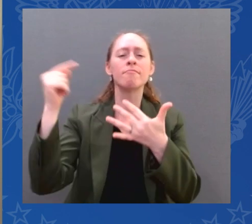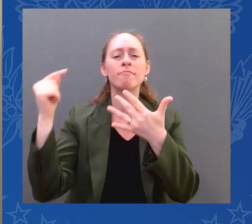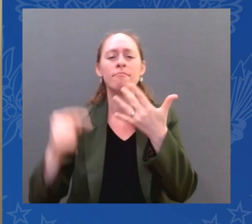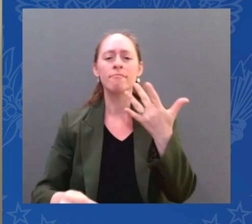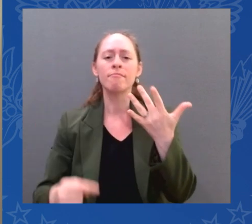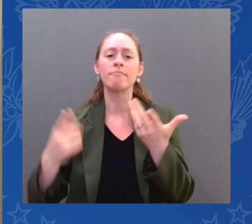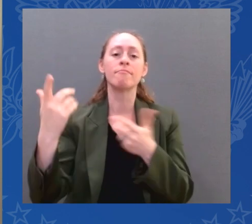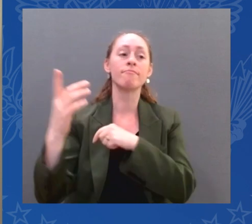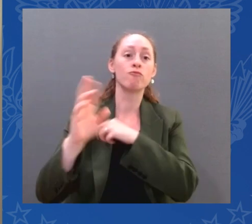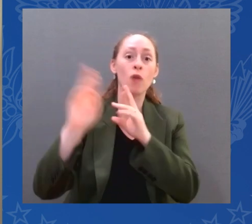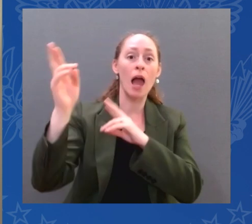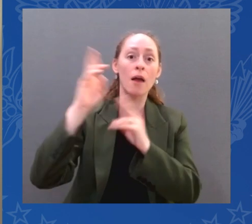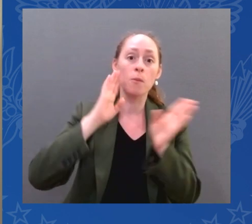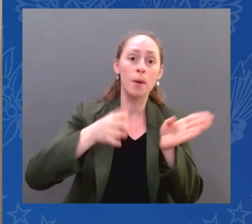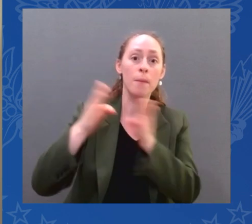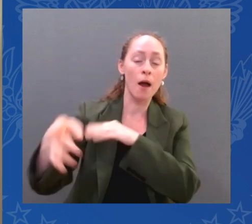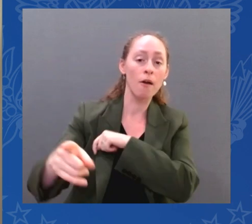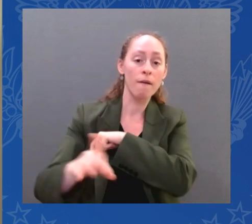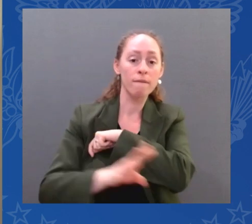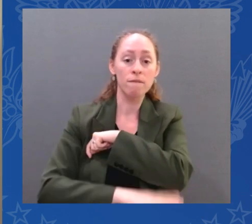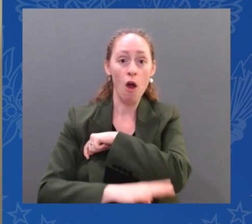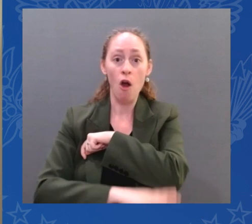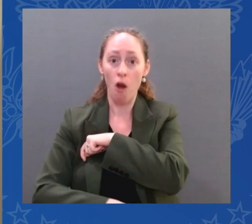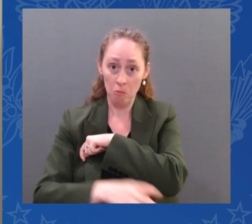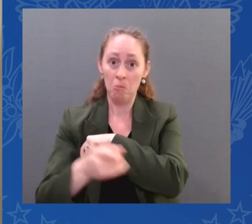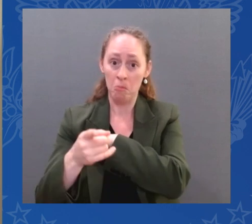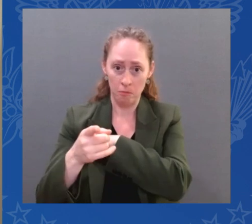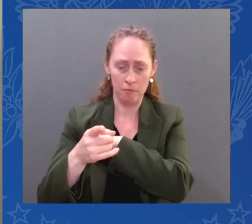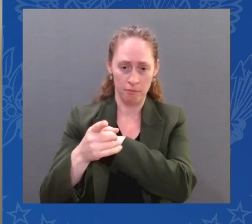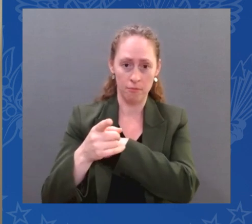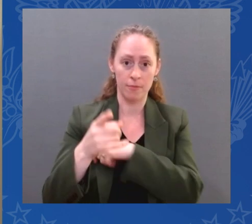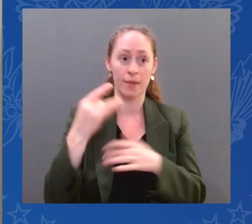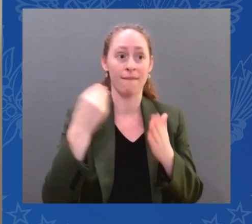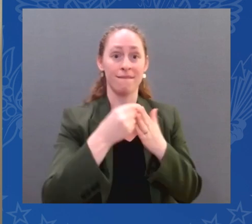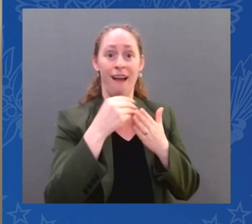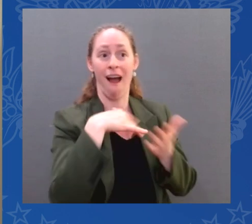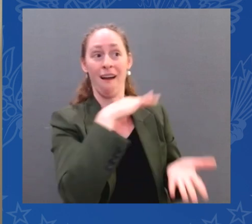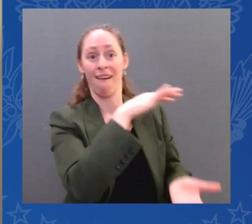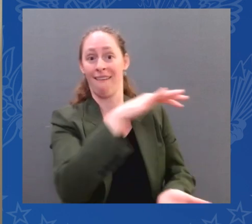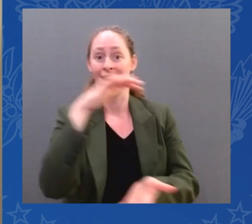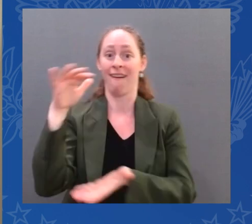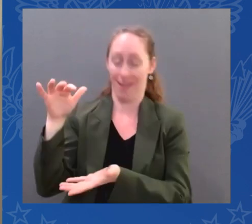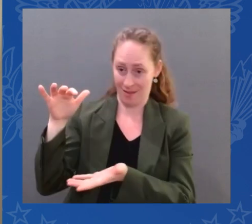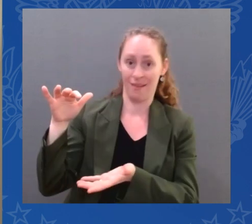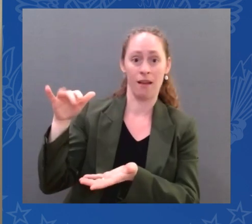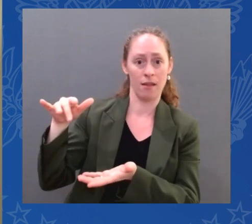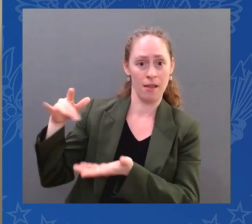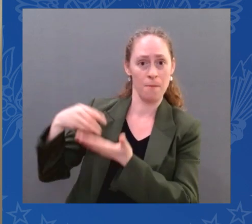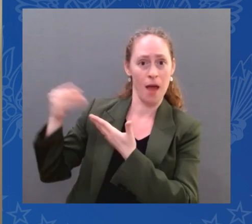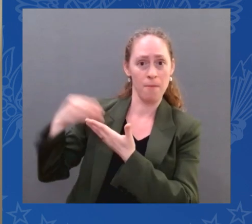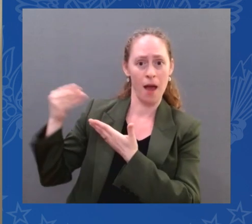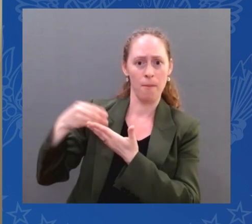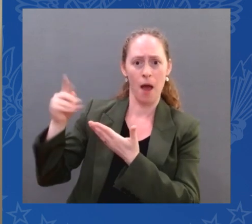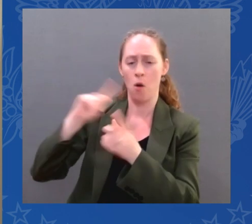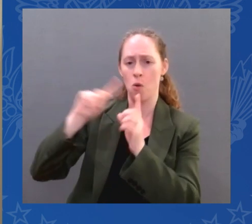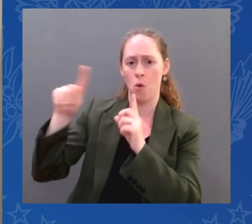How much of the supply of vaccines for these small children is there?